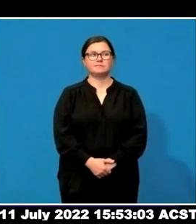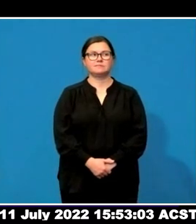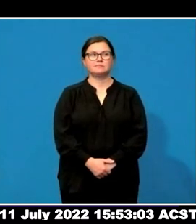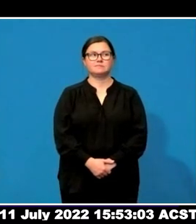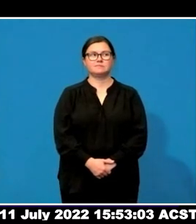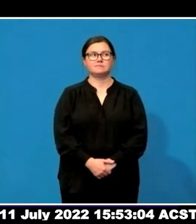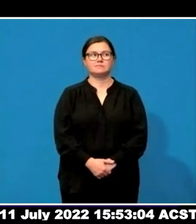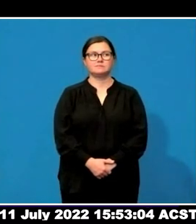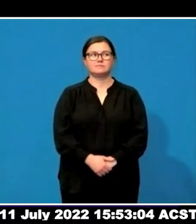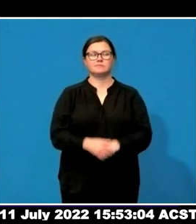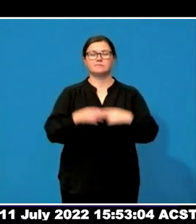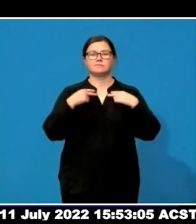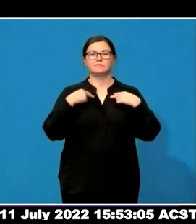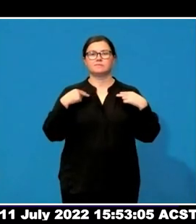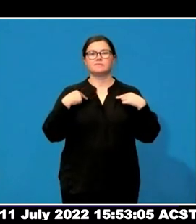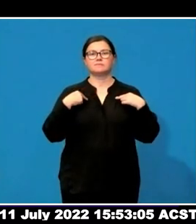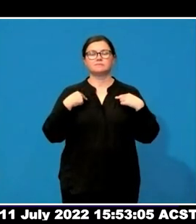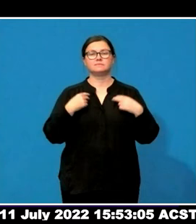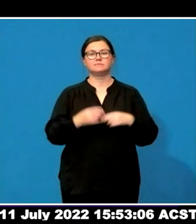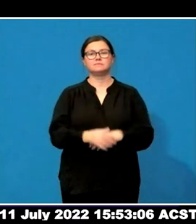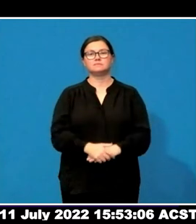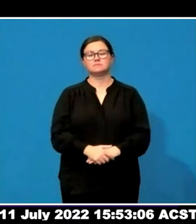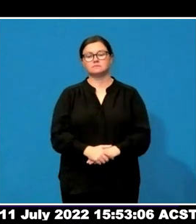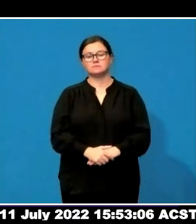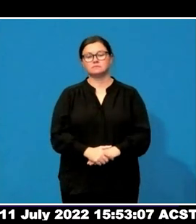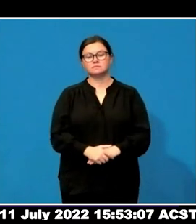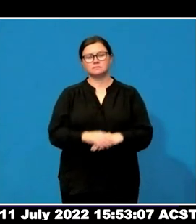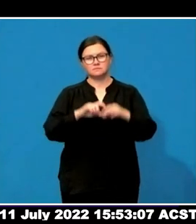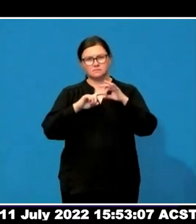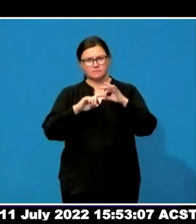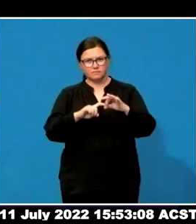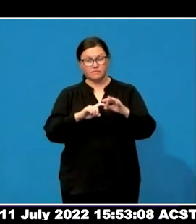Ms Barney, you outlined at some detail in your statement the importance of